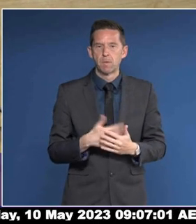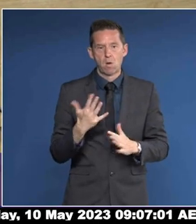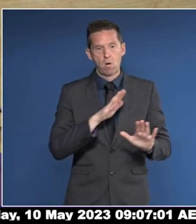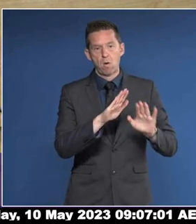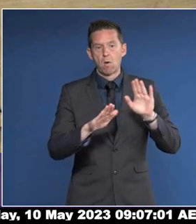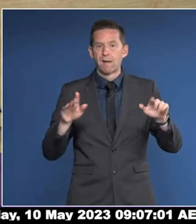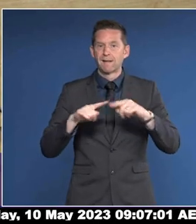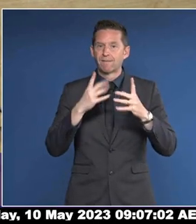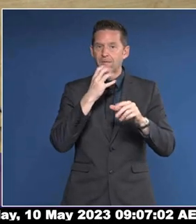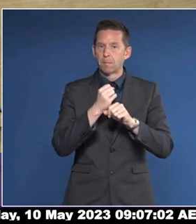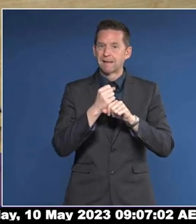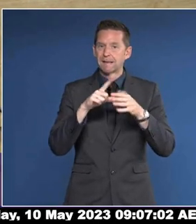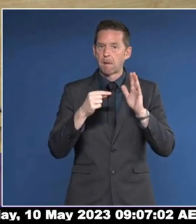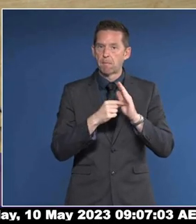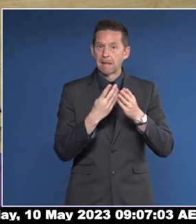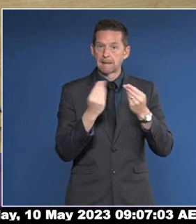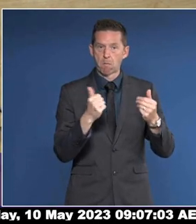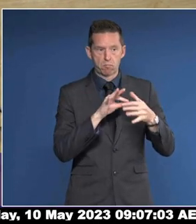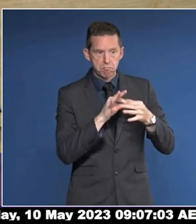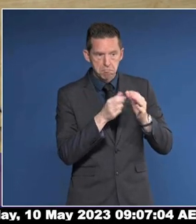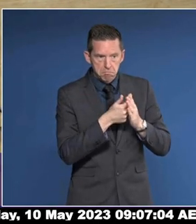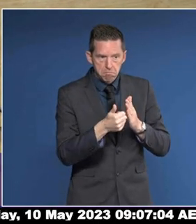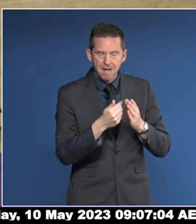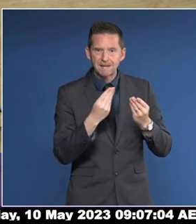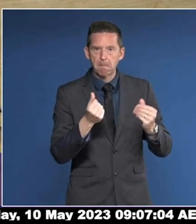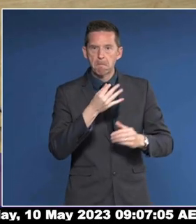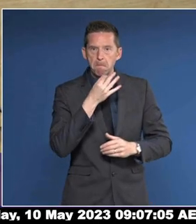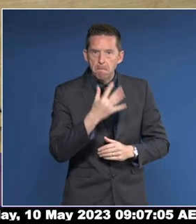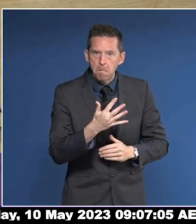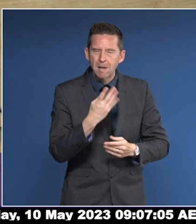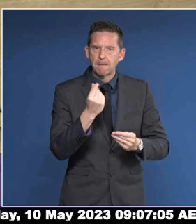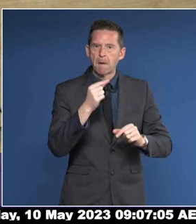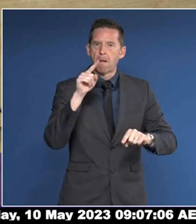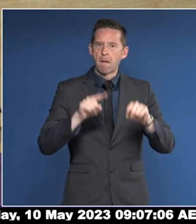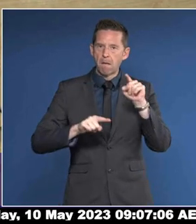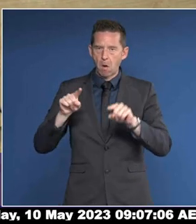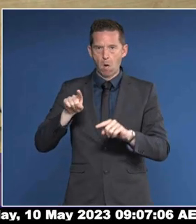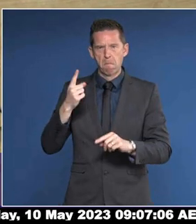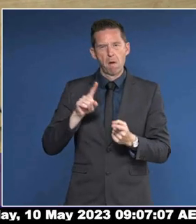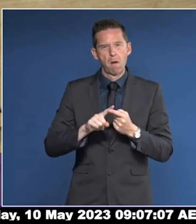interaction with the family, but all played a material and important role in providing